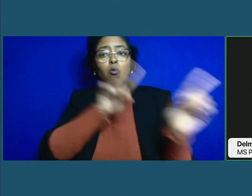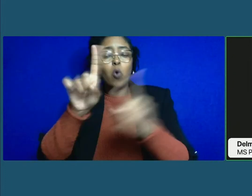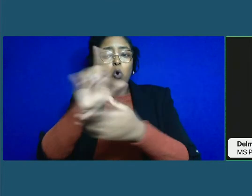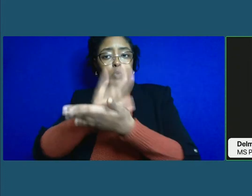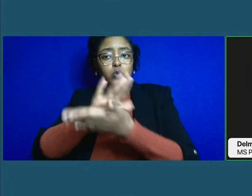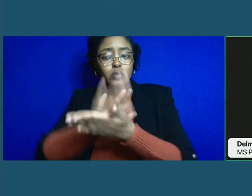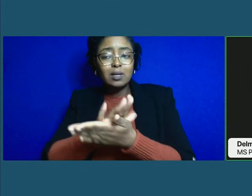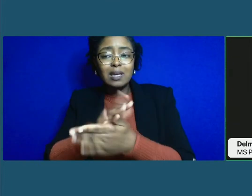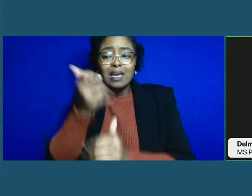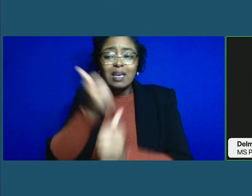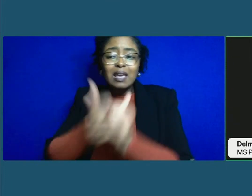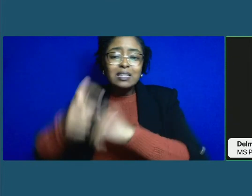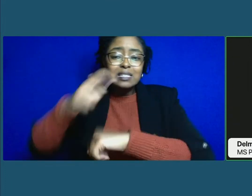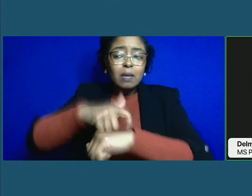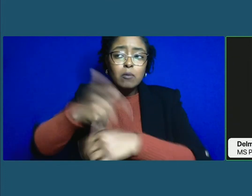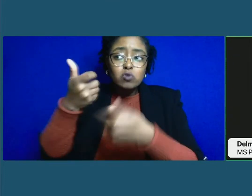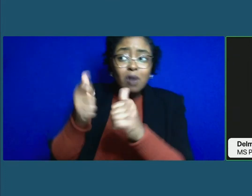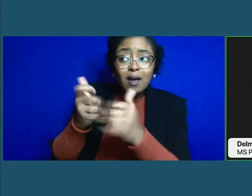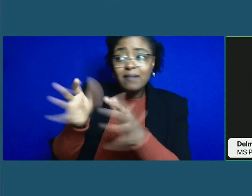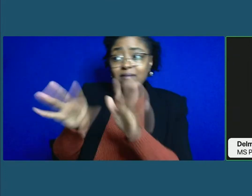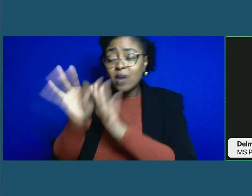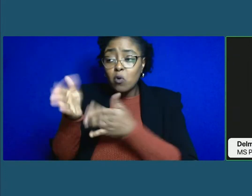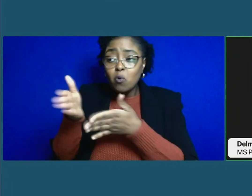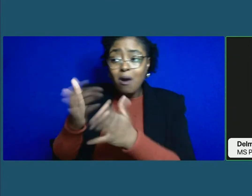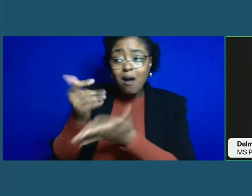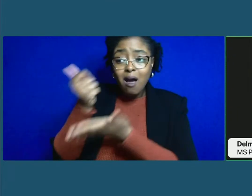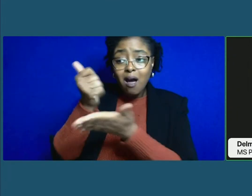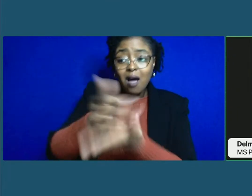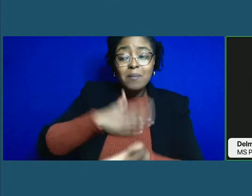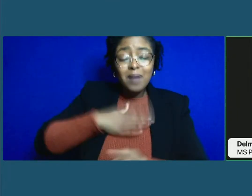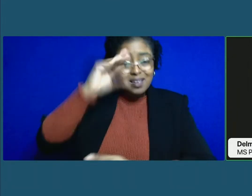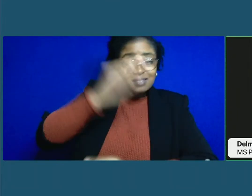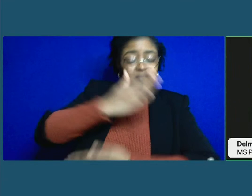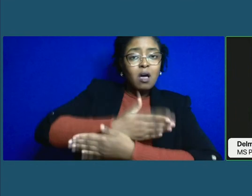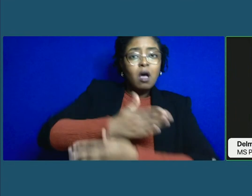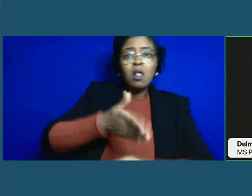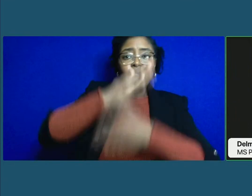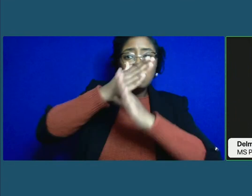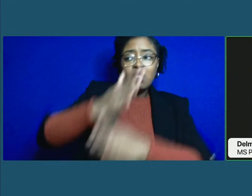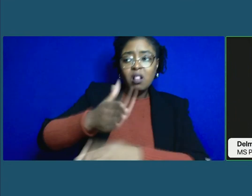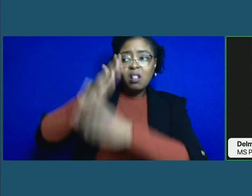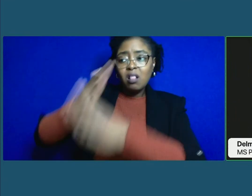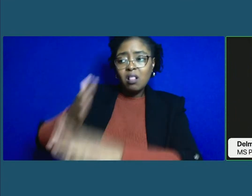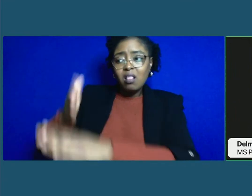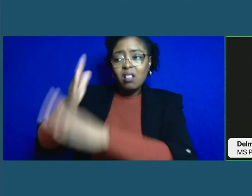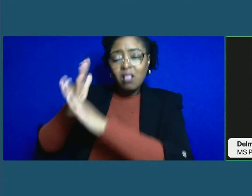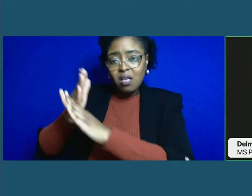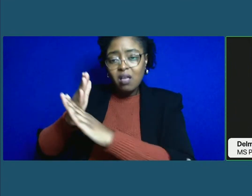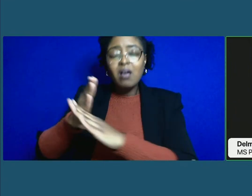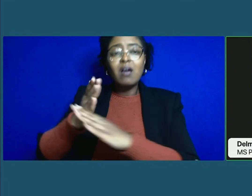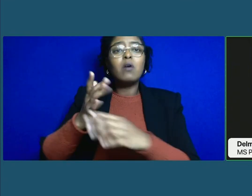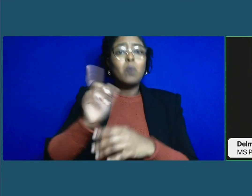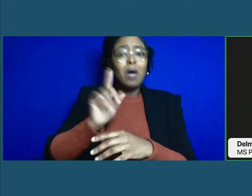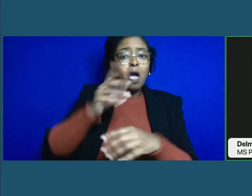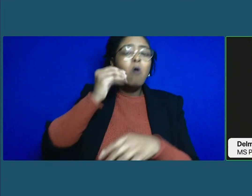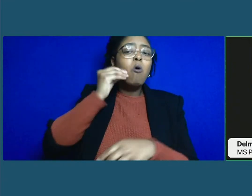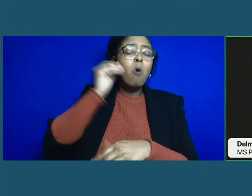go to school. Having had broad blacks every time we try to find